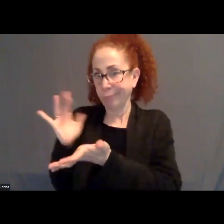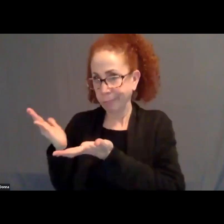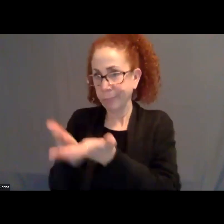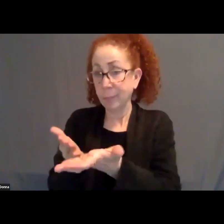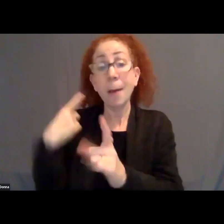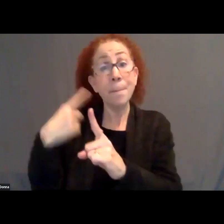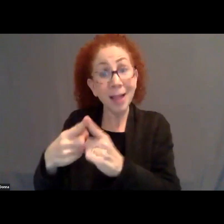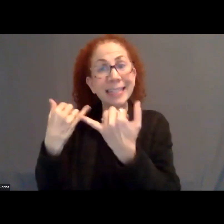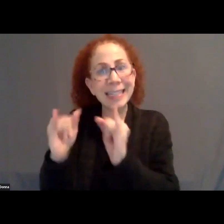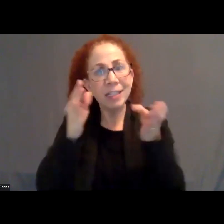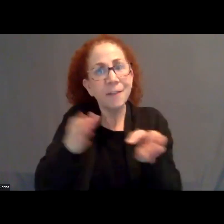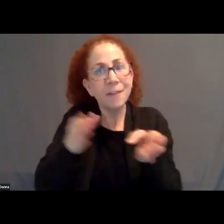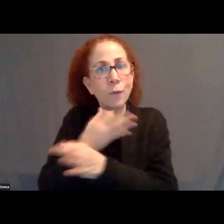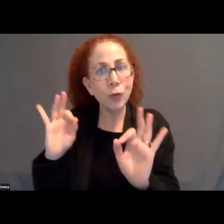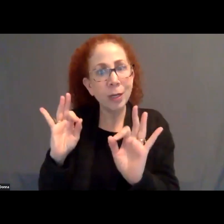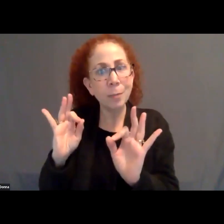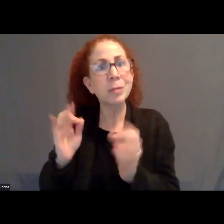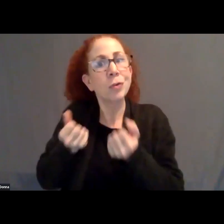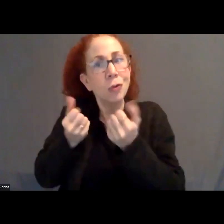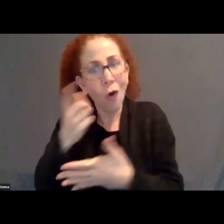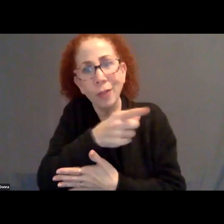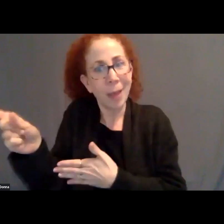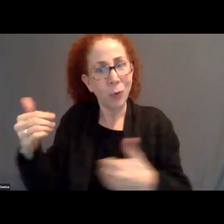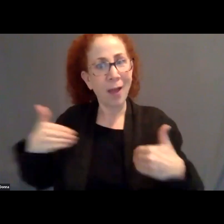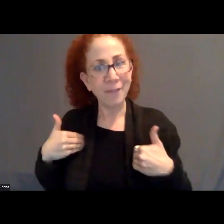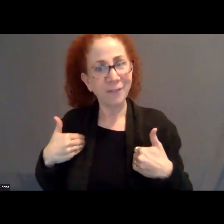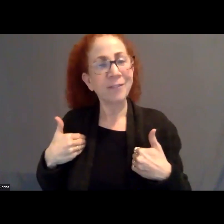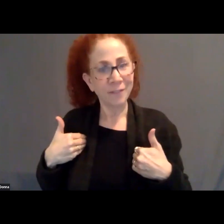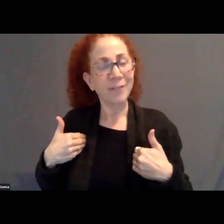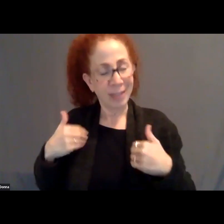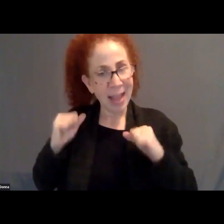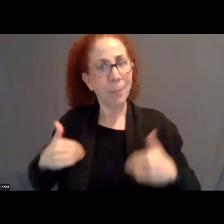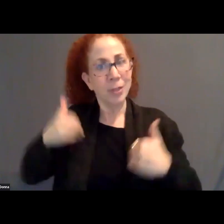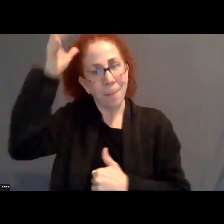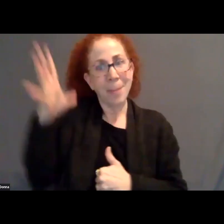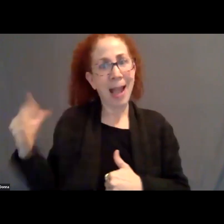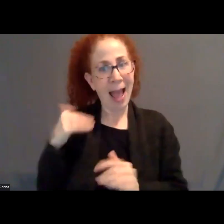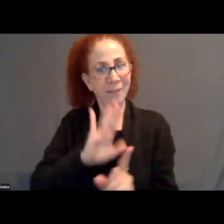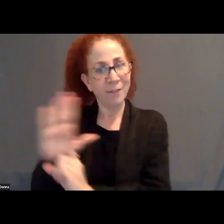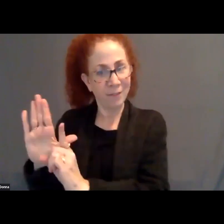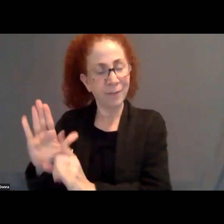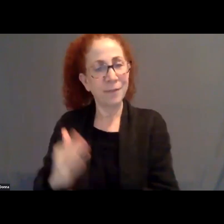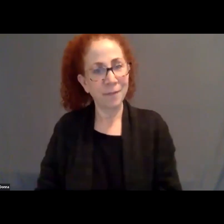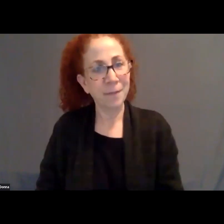that this new system afforded some able-bodied young men.